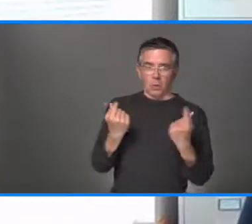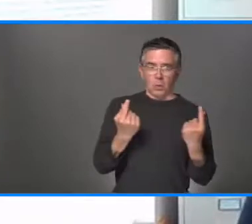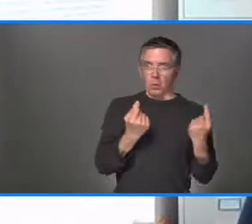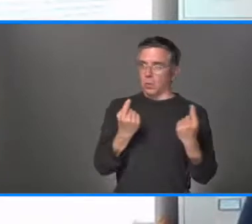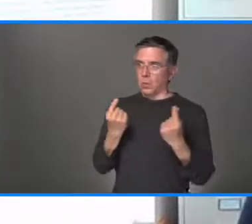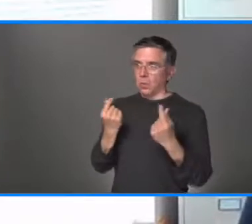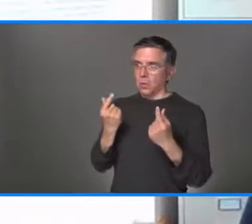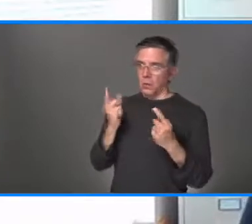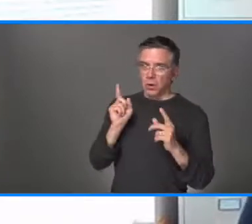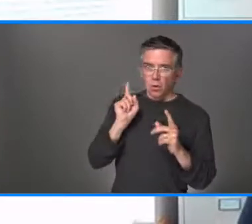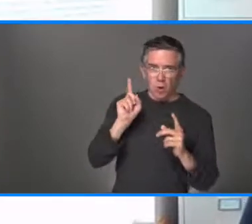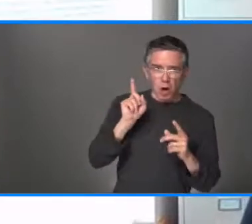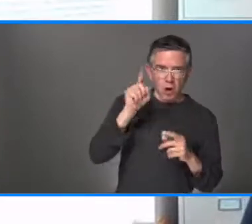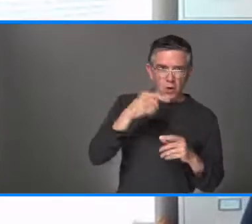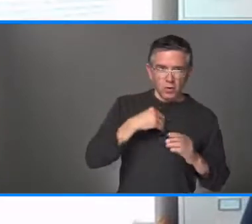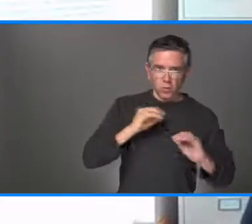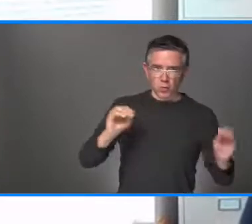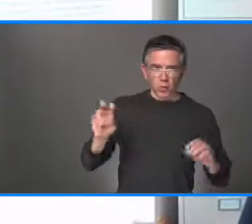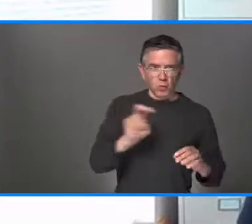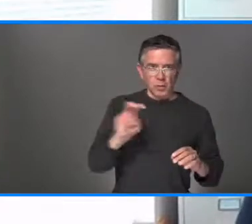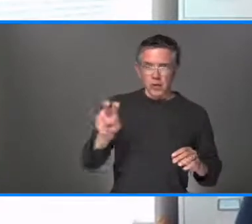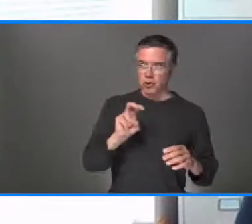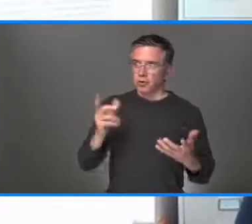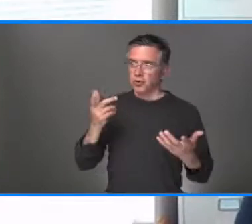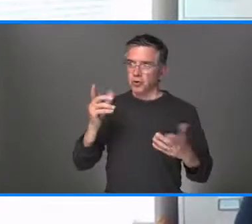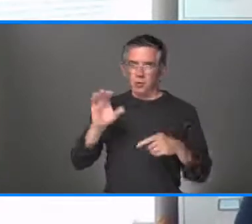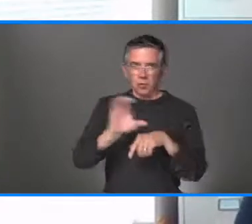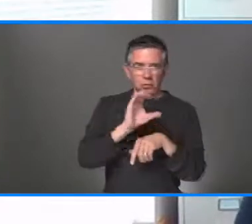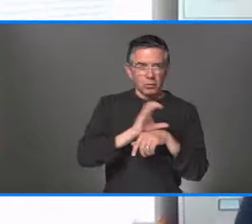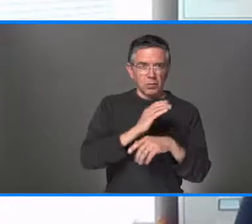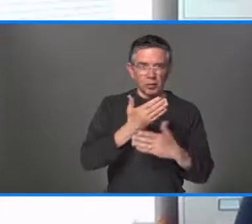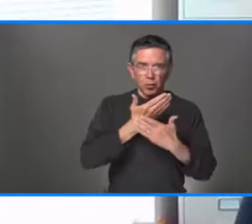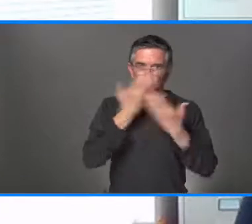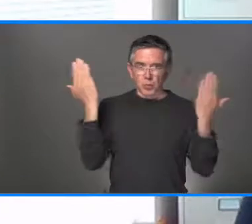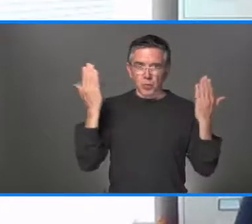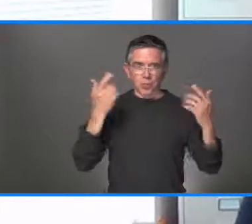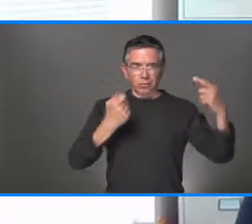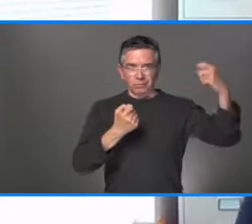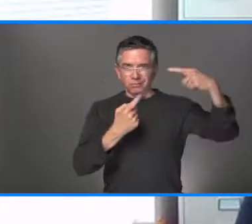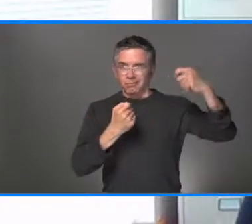to make your own appointment, and getting a phone call out of the blue, someone saying, "I would like to help you